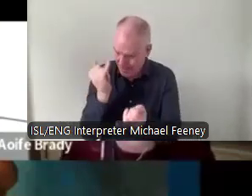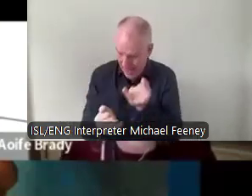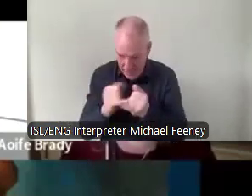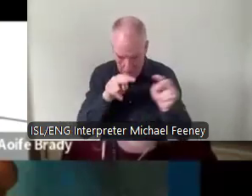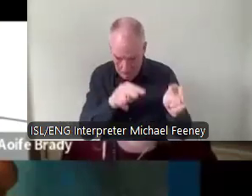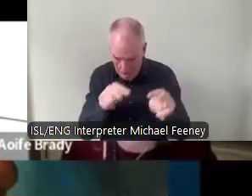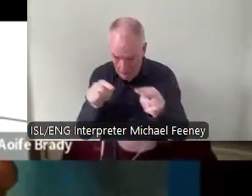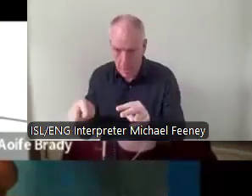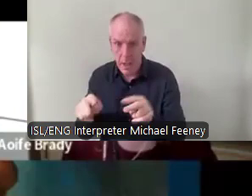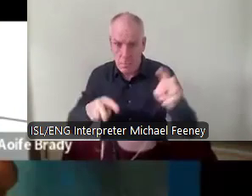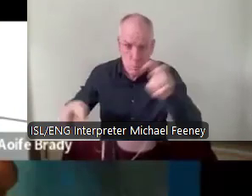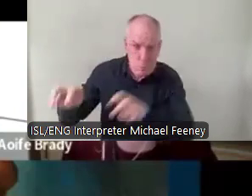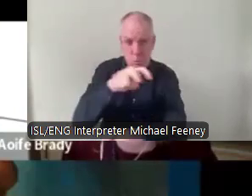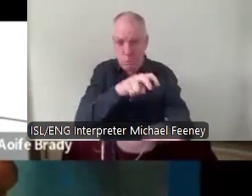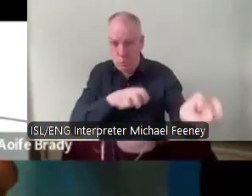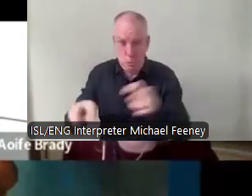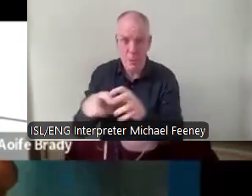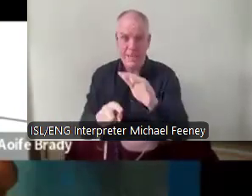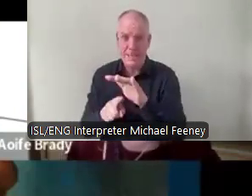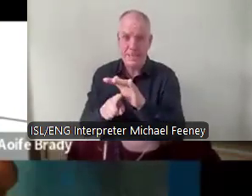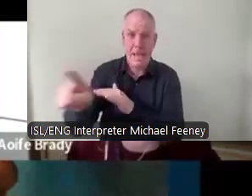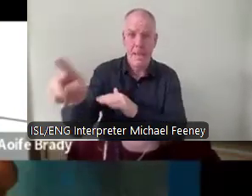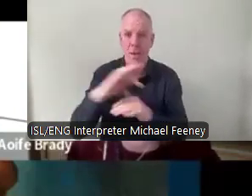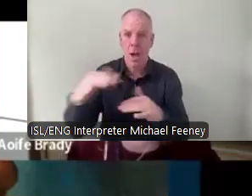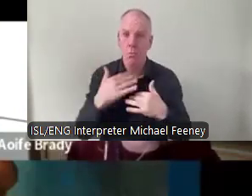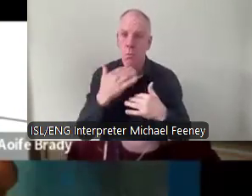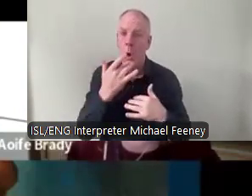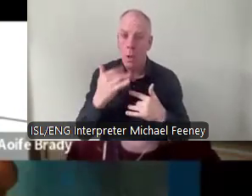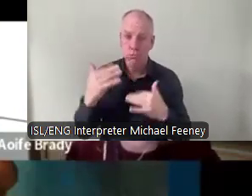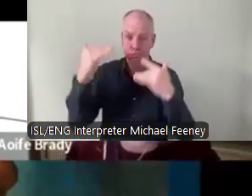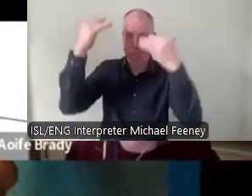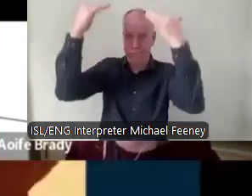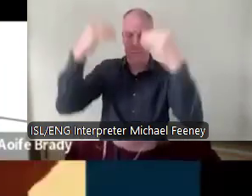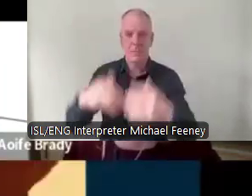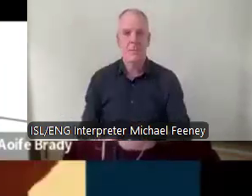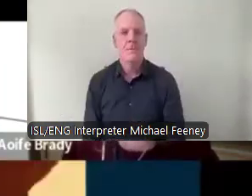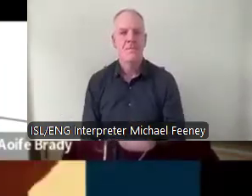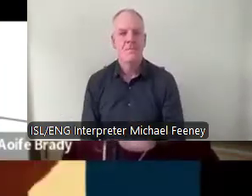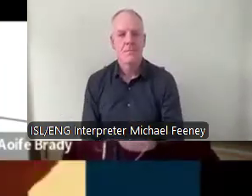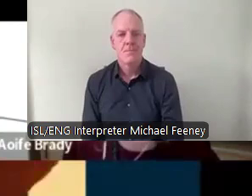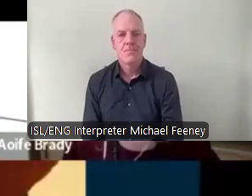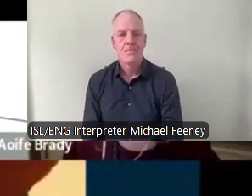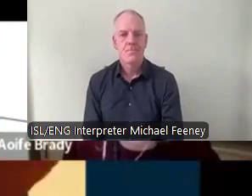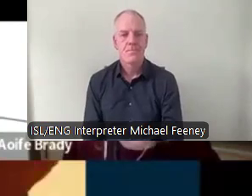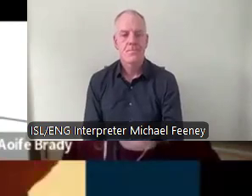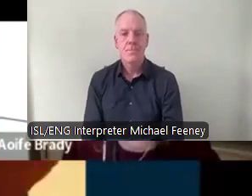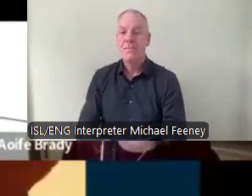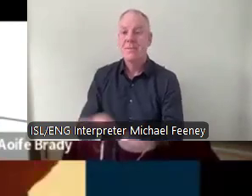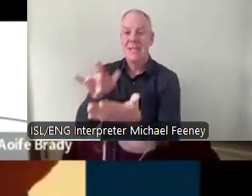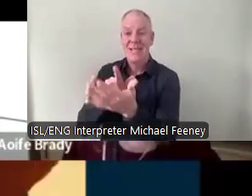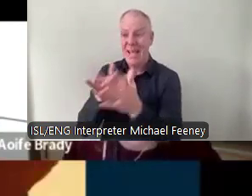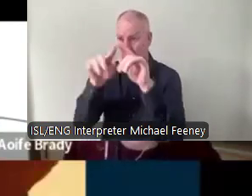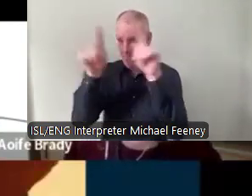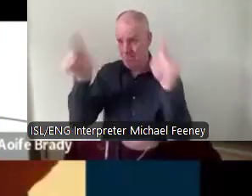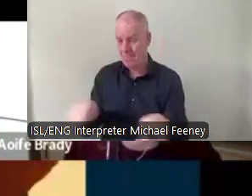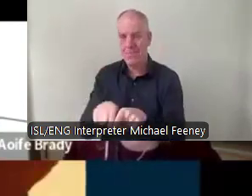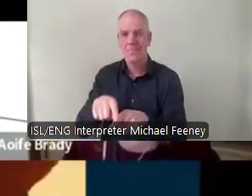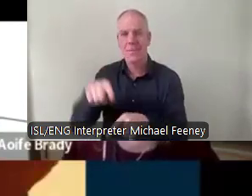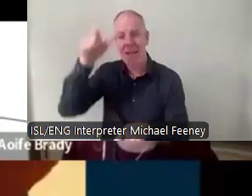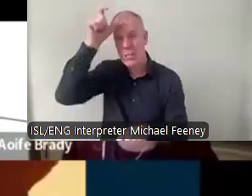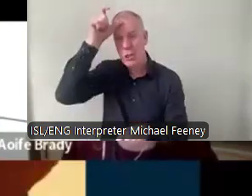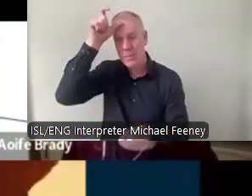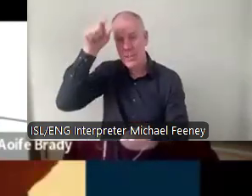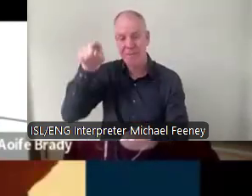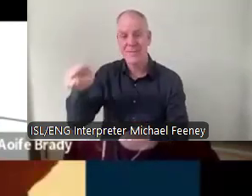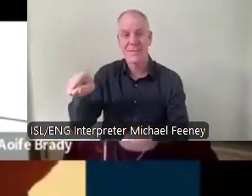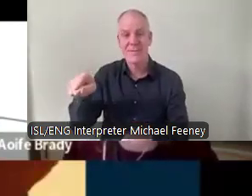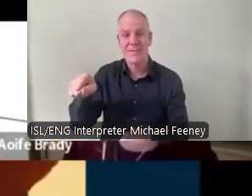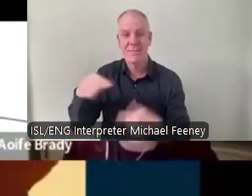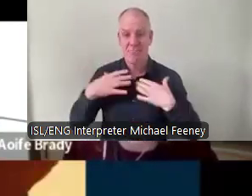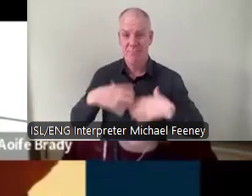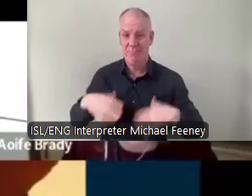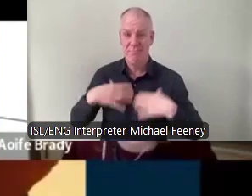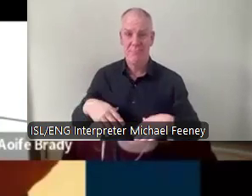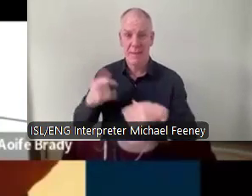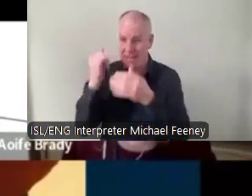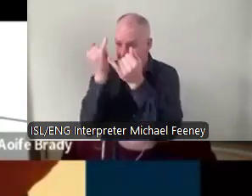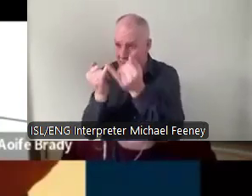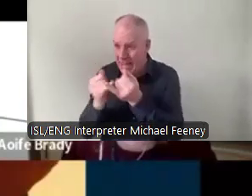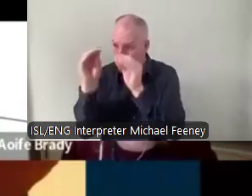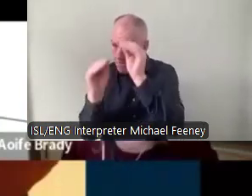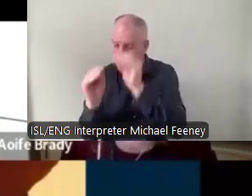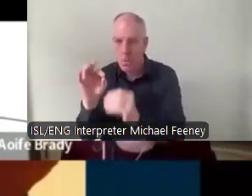frantically scramble to escape drowning in the centre of the scene, the Egyptian commander, dressed in costume, decorated with meticulously applied gold, rises from